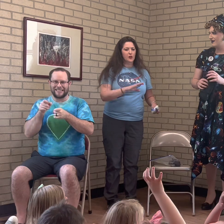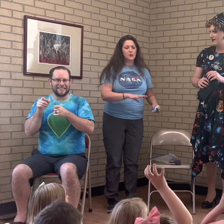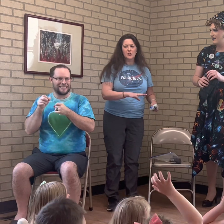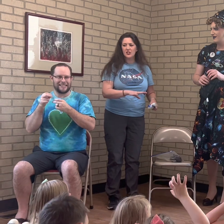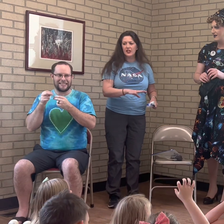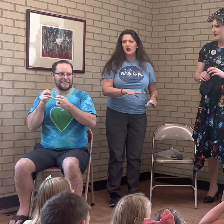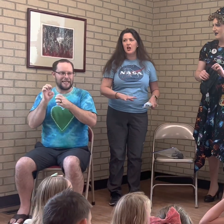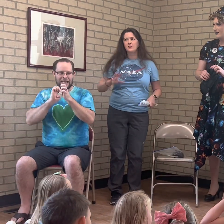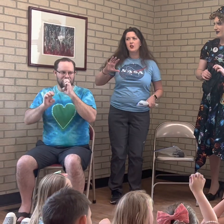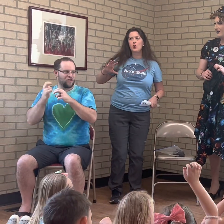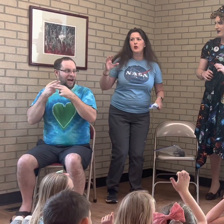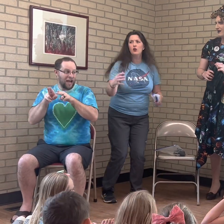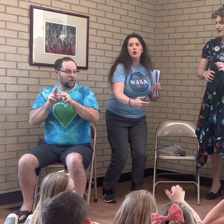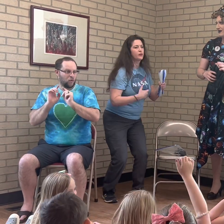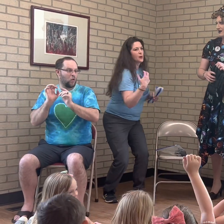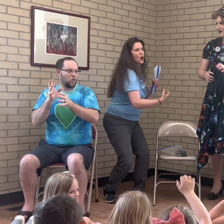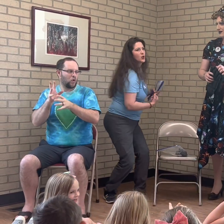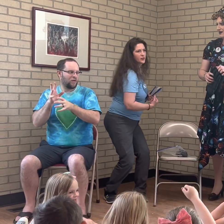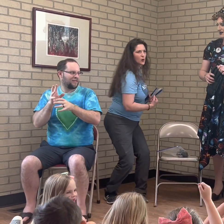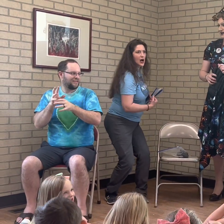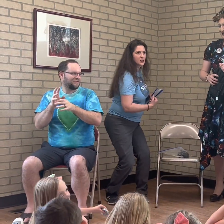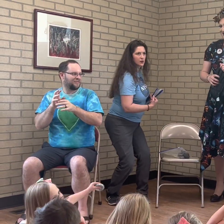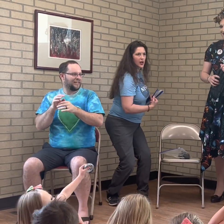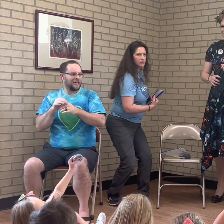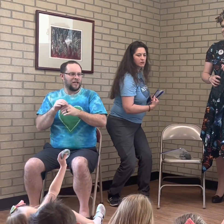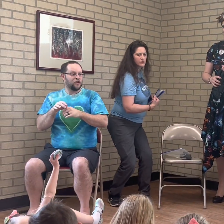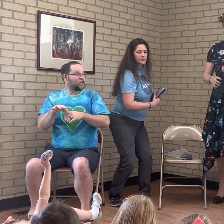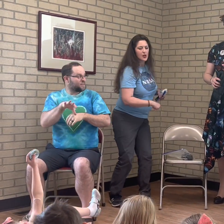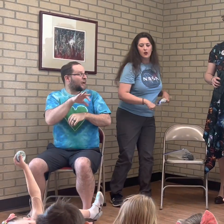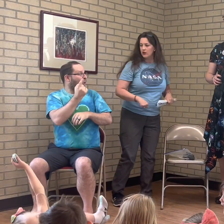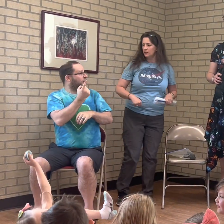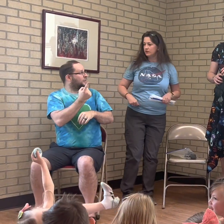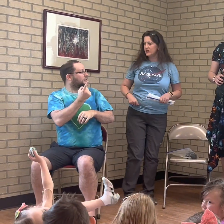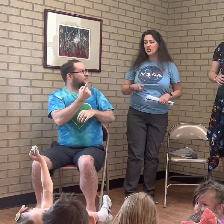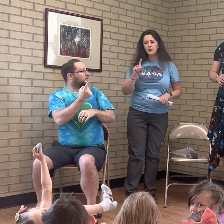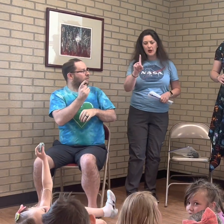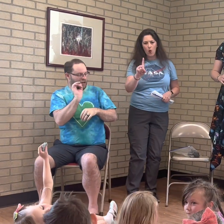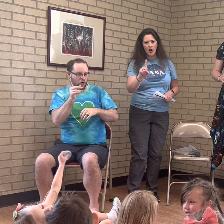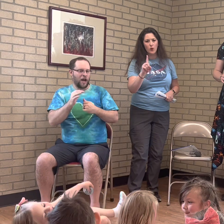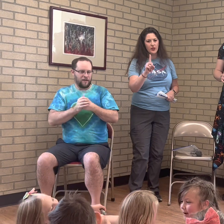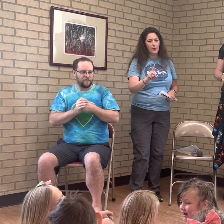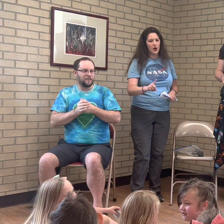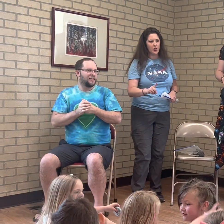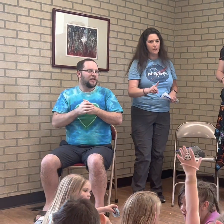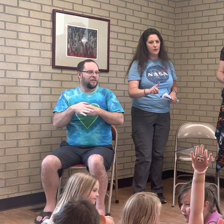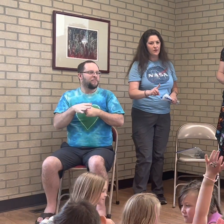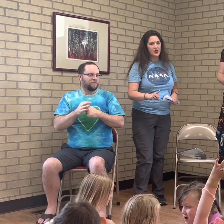you're the first person to get gloves and you go and you hoover up all of the rocks, okay? Mr. Aaron: Just pick one. Dr. Shannon: Just pick one with your partner.